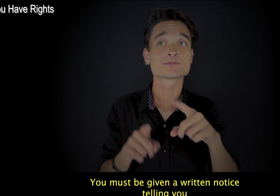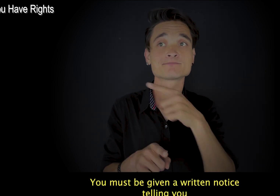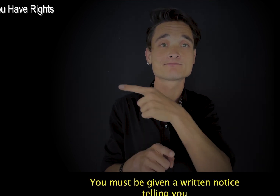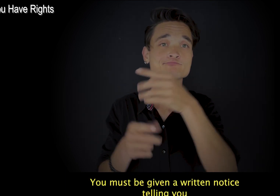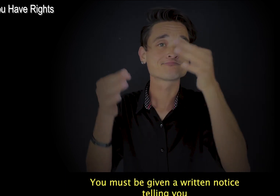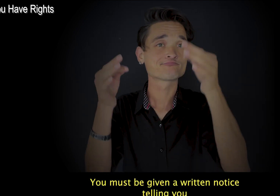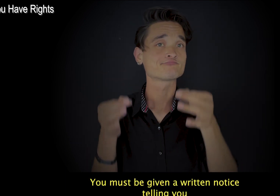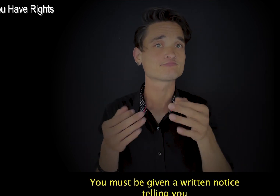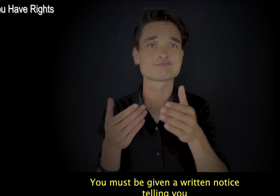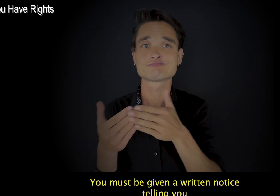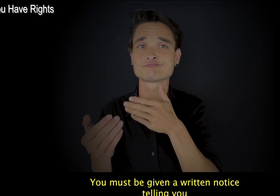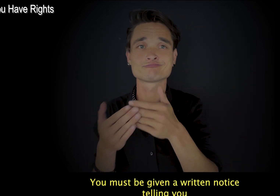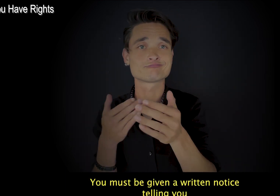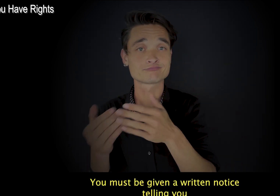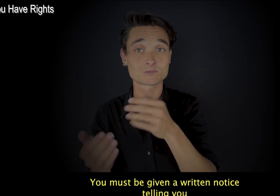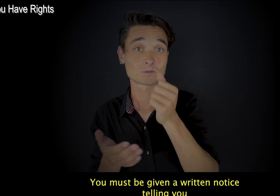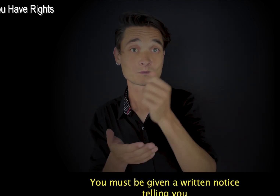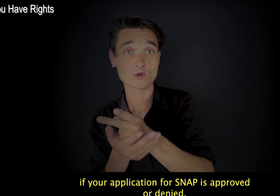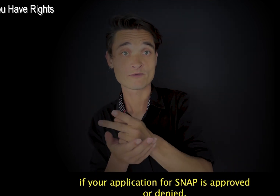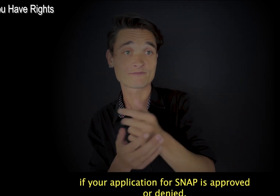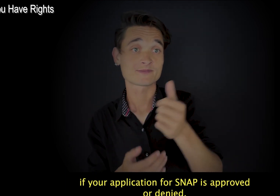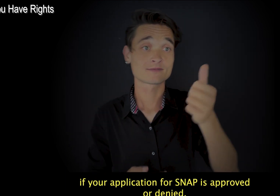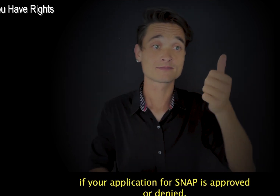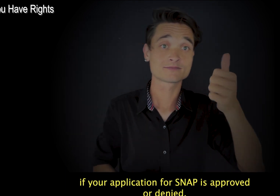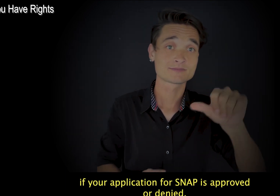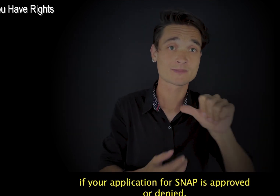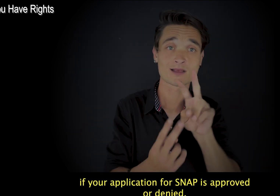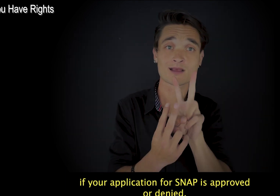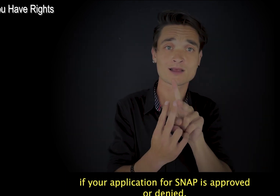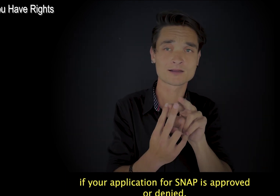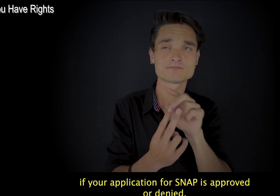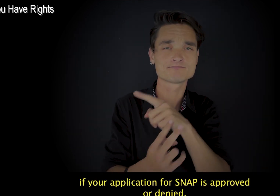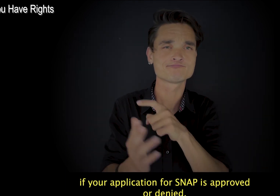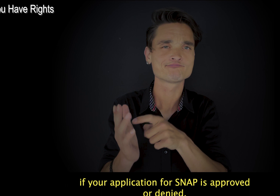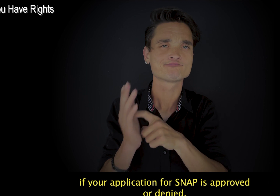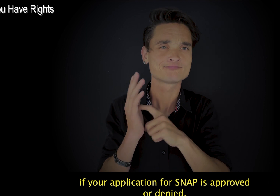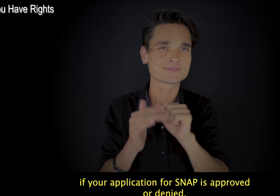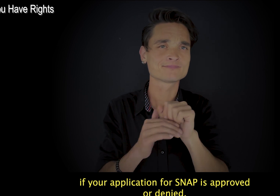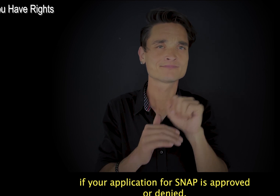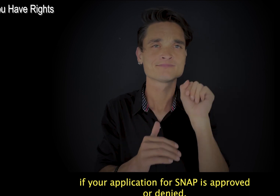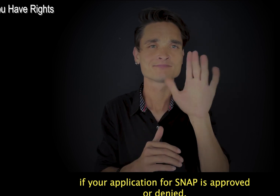You must be given a written notice telling you if your application for SNAP is approved or denied.